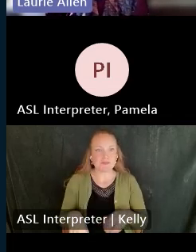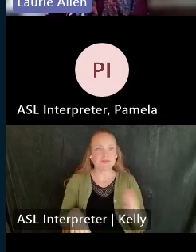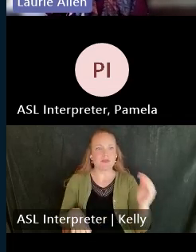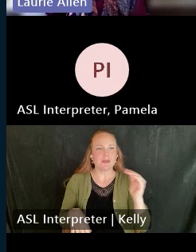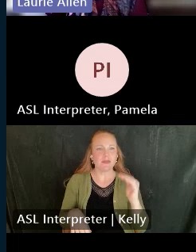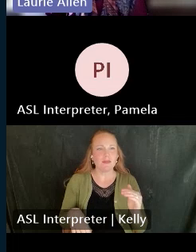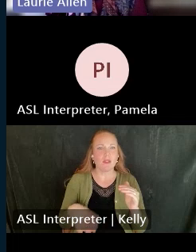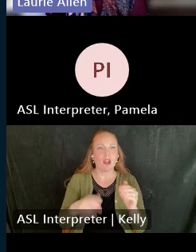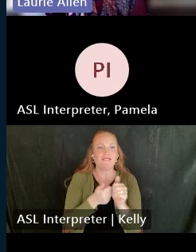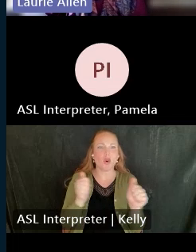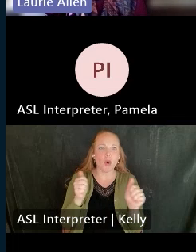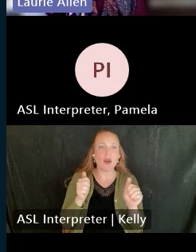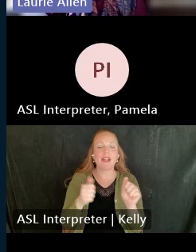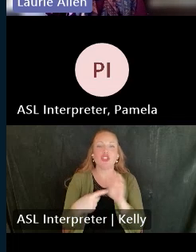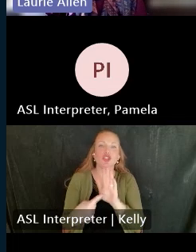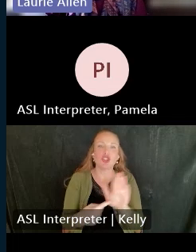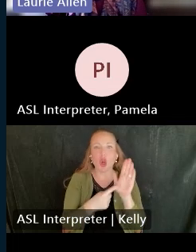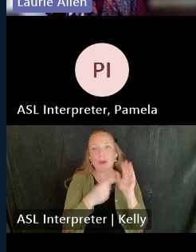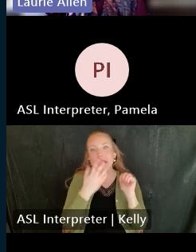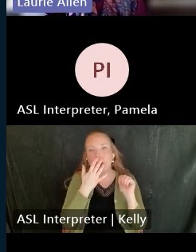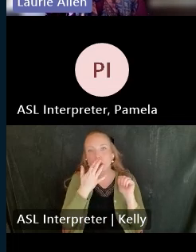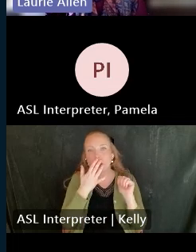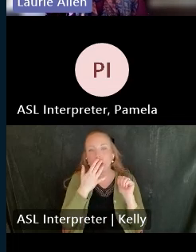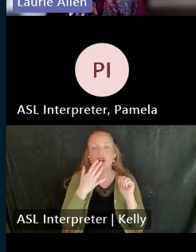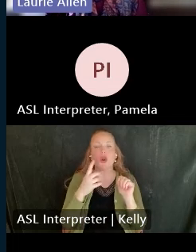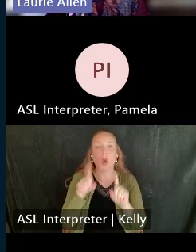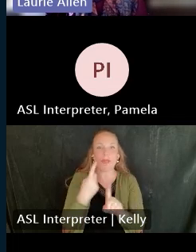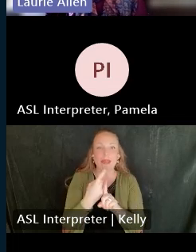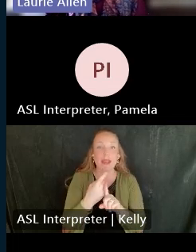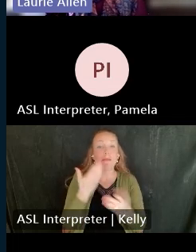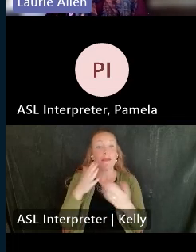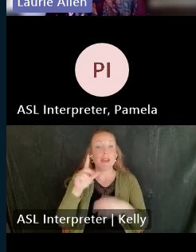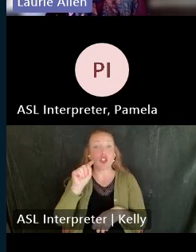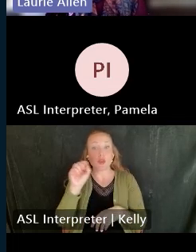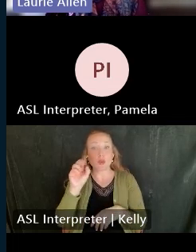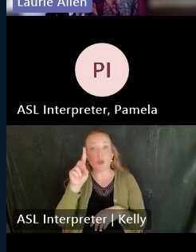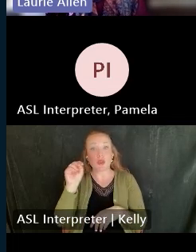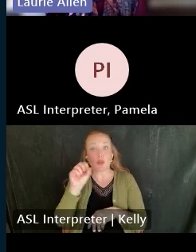For example, if I create a to do list and Mary's tasks are red and Bob's tasks are green,